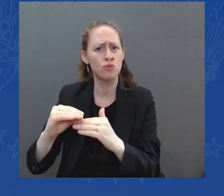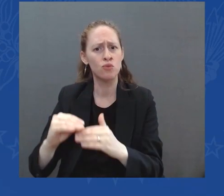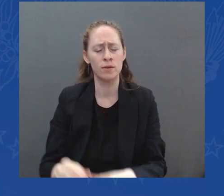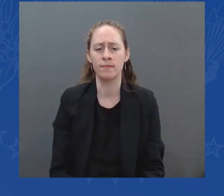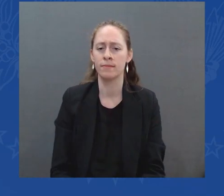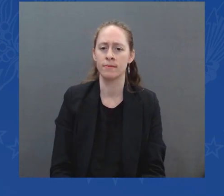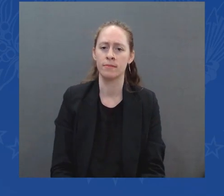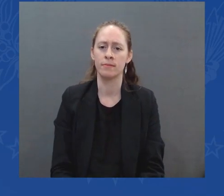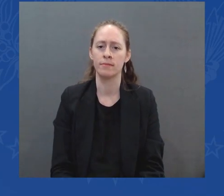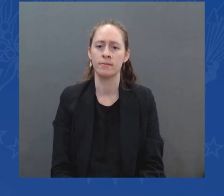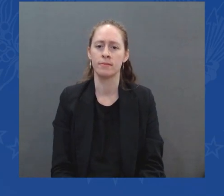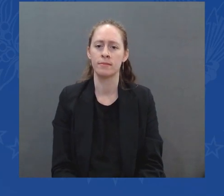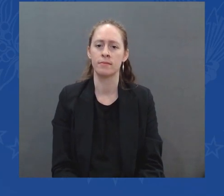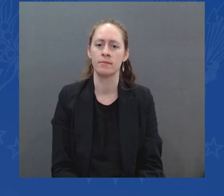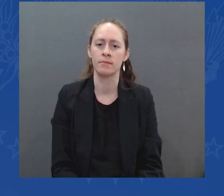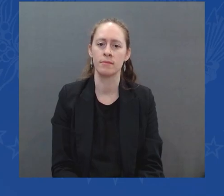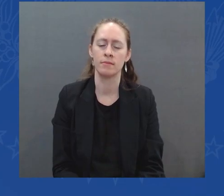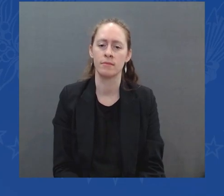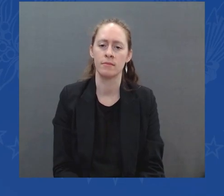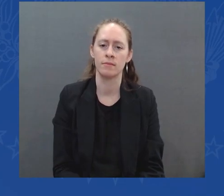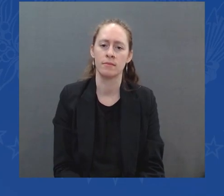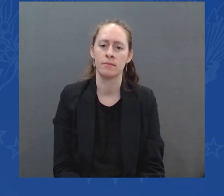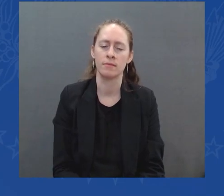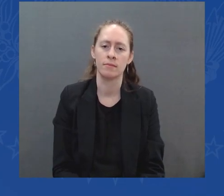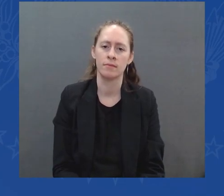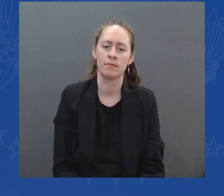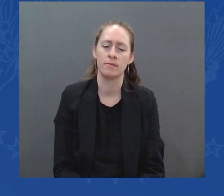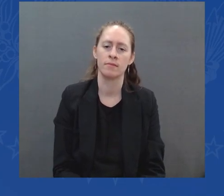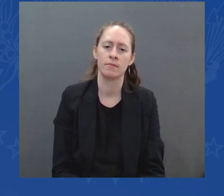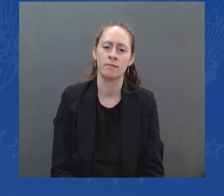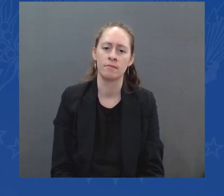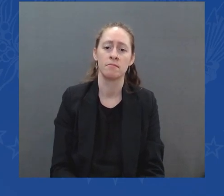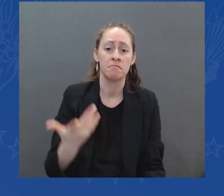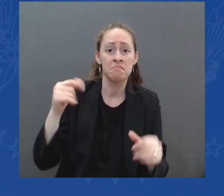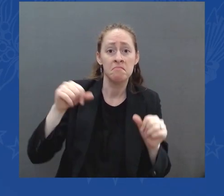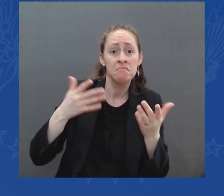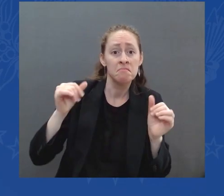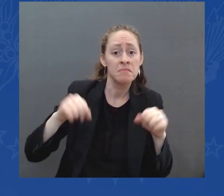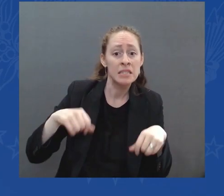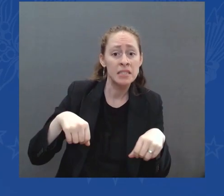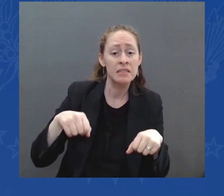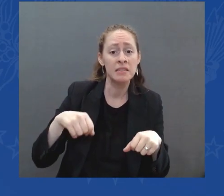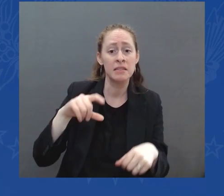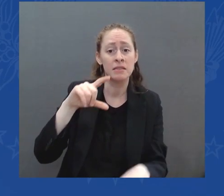you know, anything from 10 cents to 35 cents a gallon. It's unknown at this point.